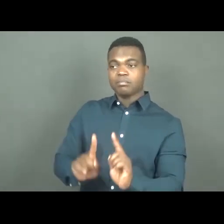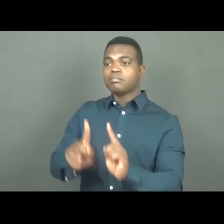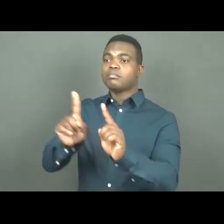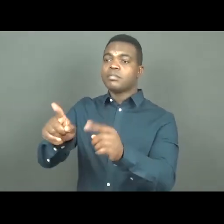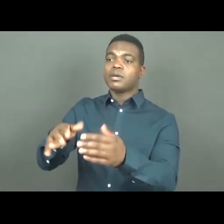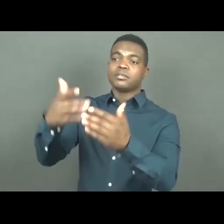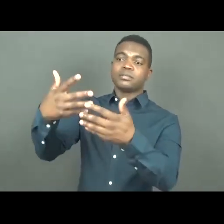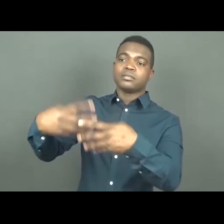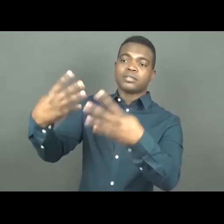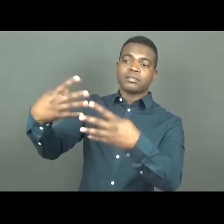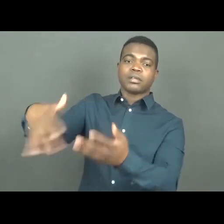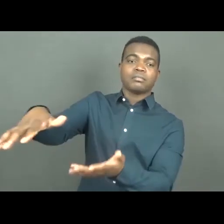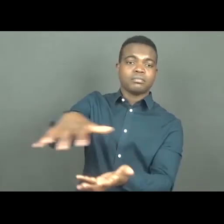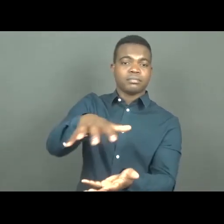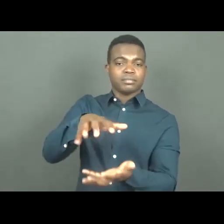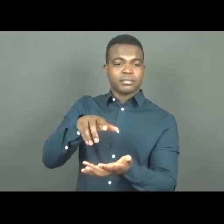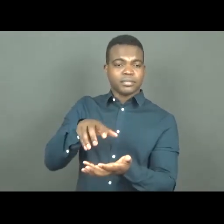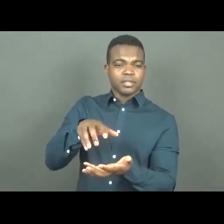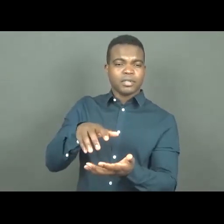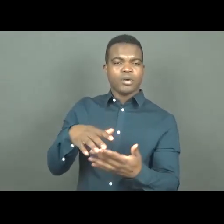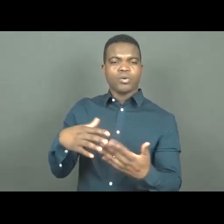There would be some disaggregated data and there is also an encouragement